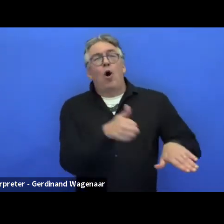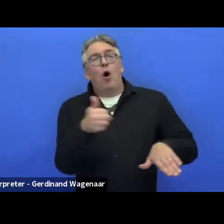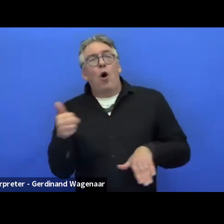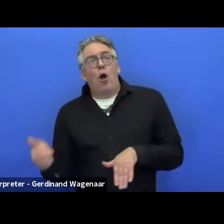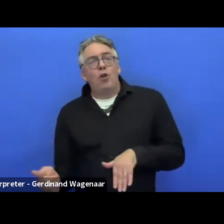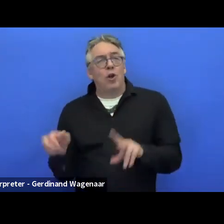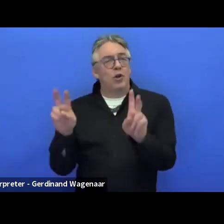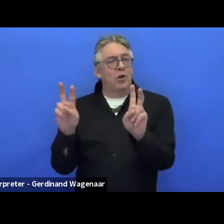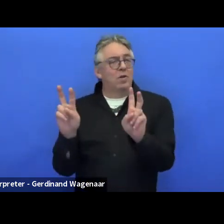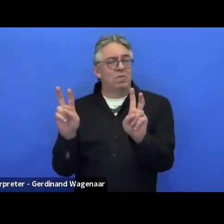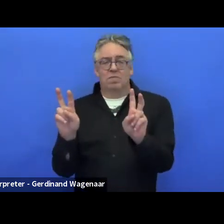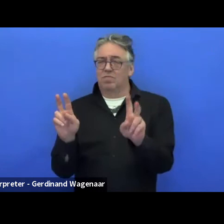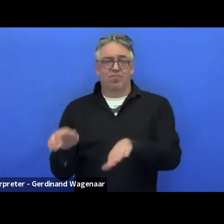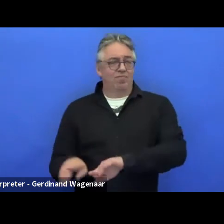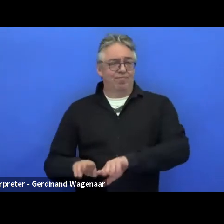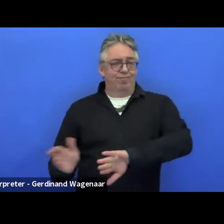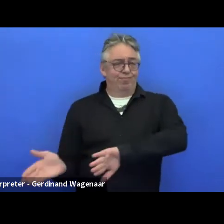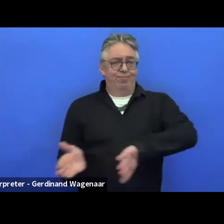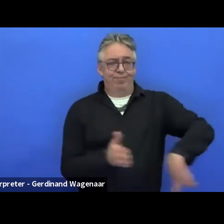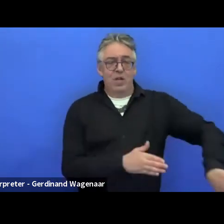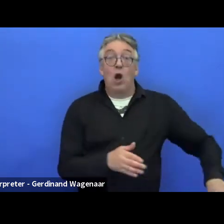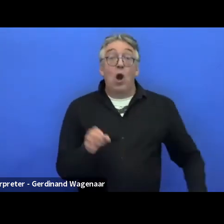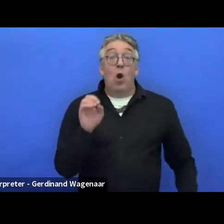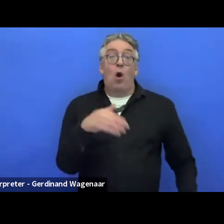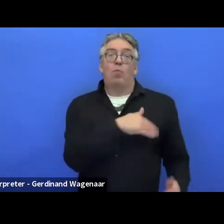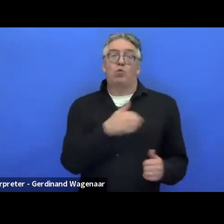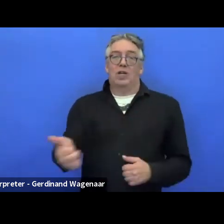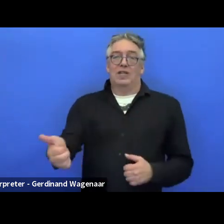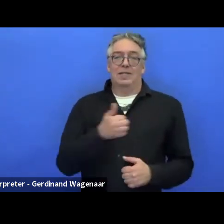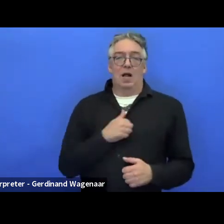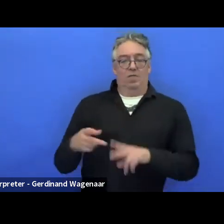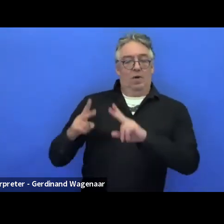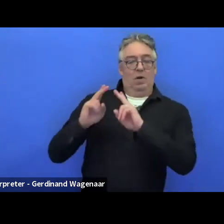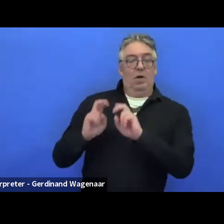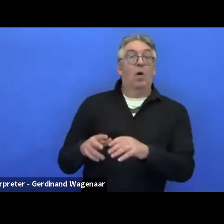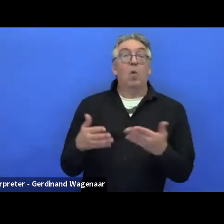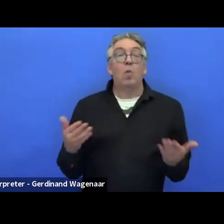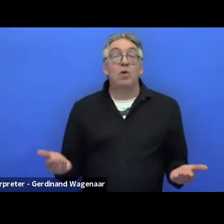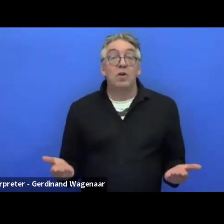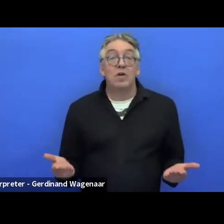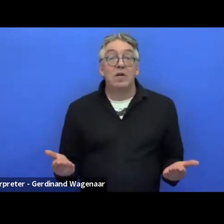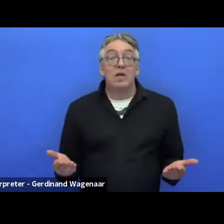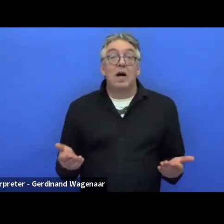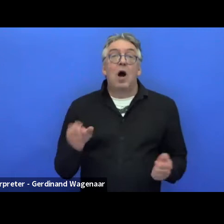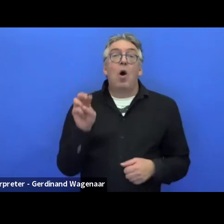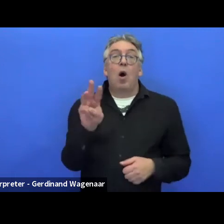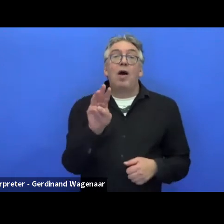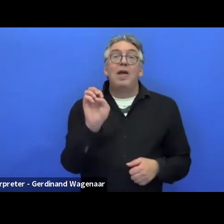the Ombudsman own initiative, and it concerned the accessibility of websites and online tools